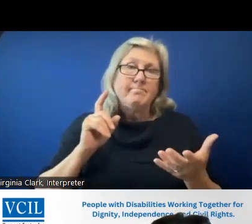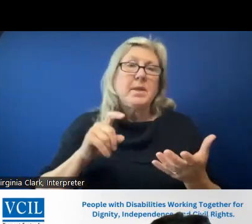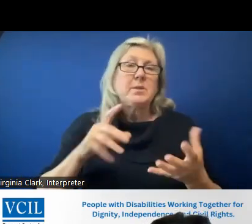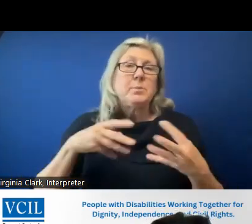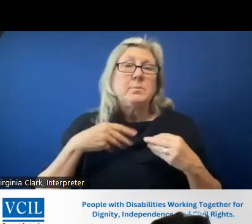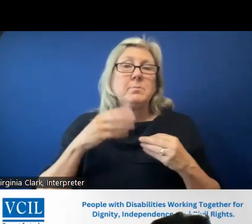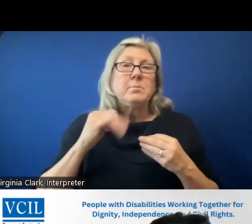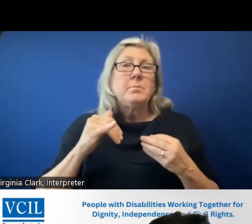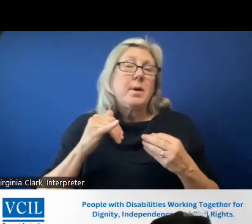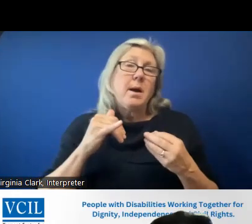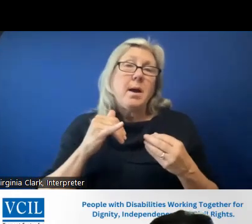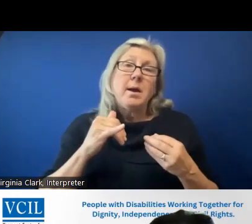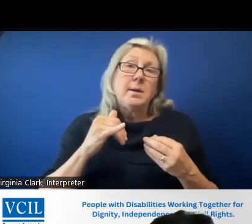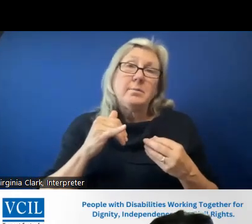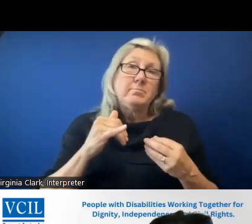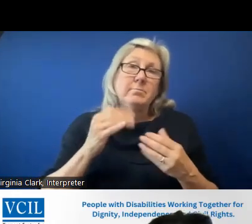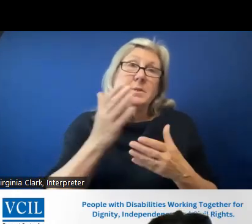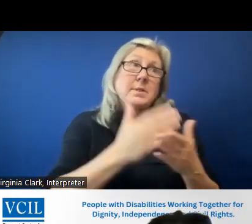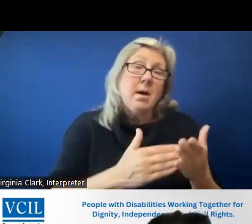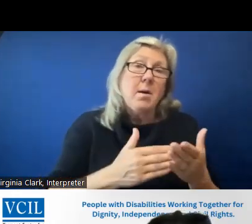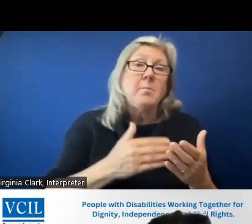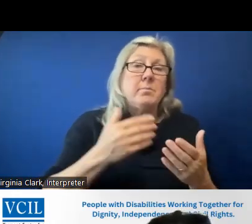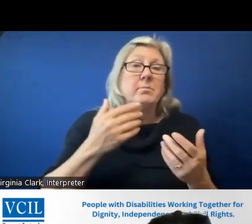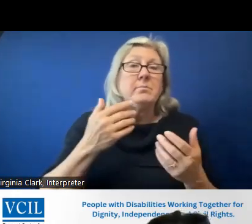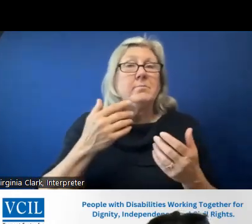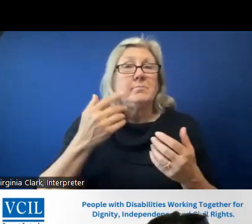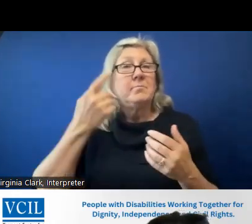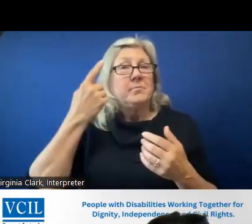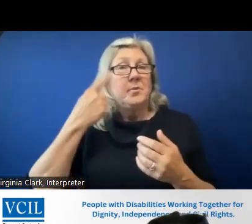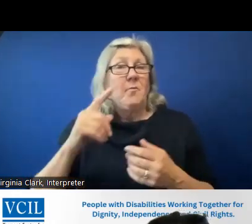When our leaders tell us that COVID is something we should learn to live with, what they actually